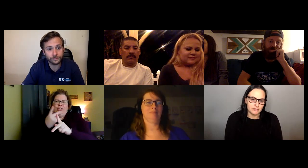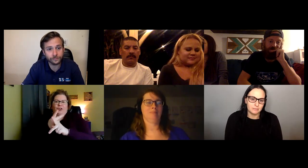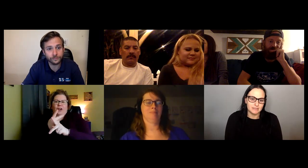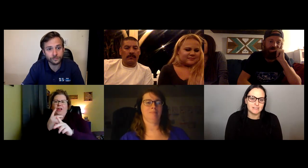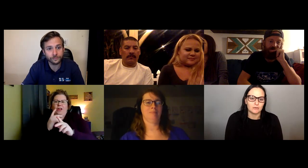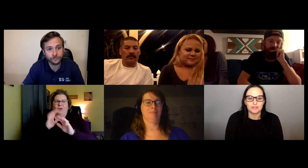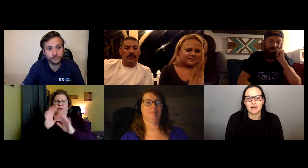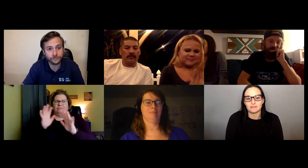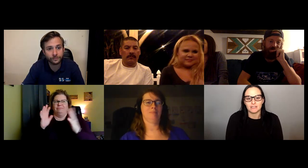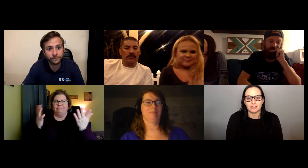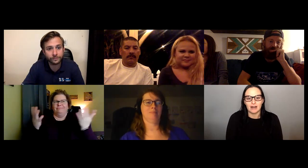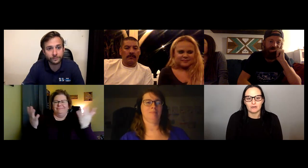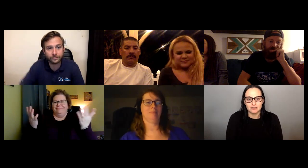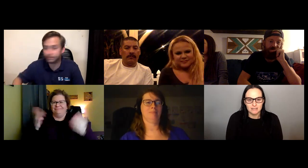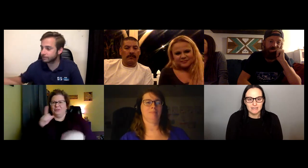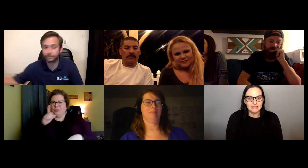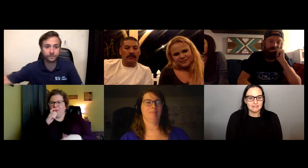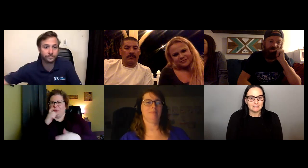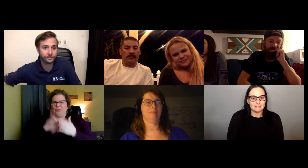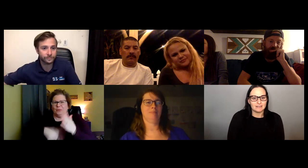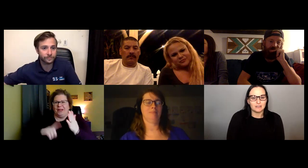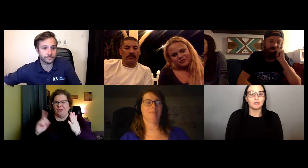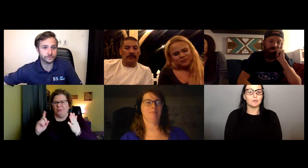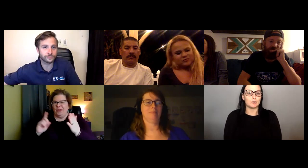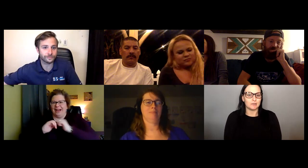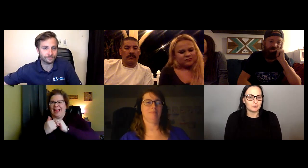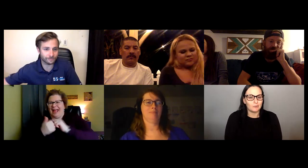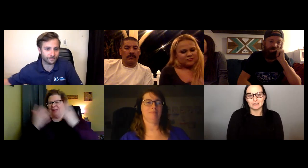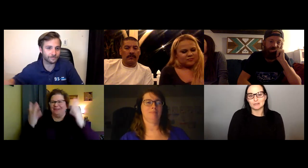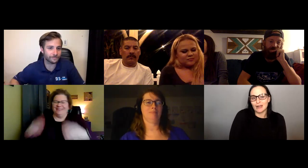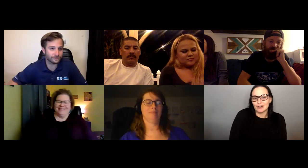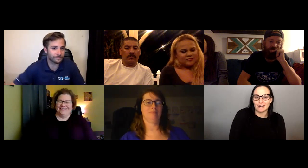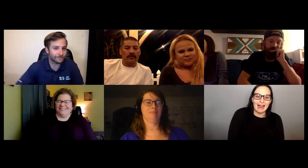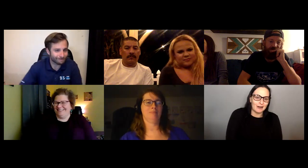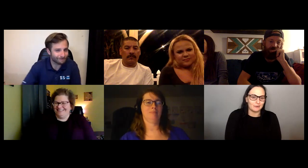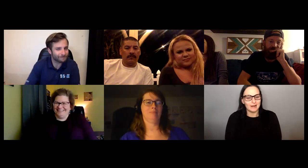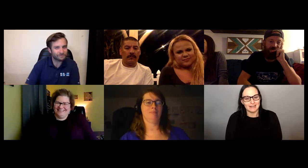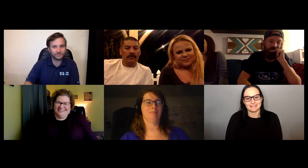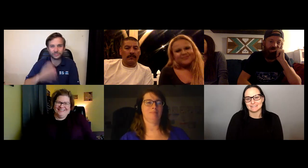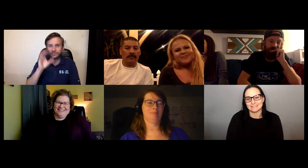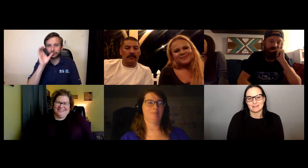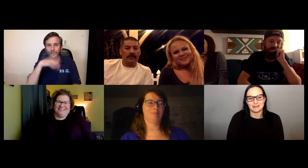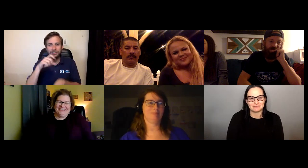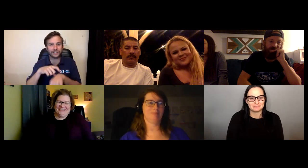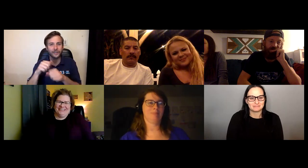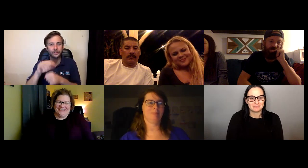but still we're trying to figure out